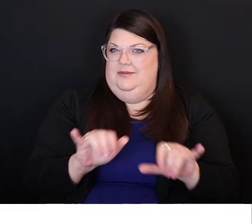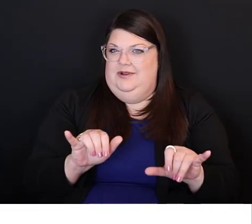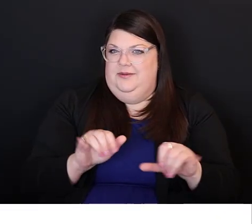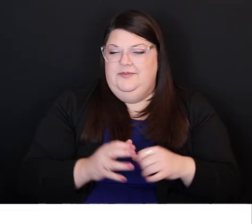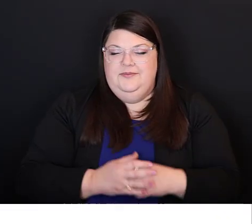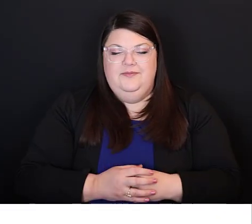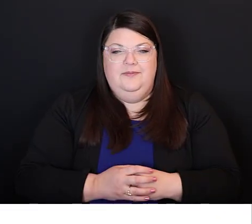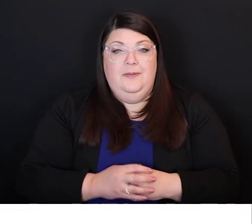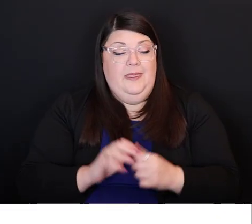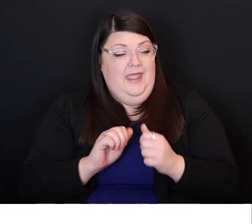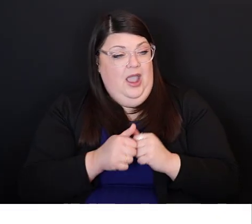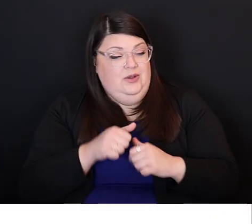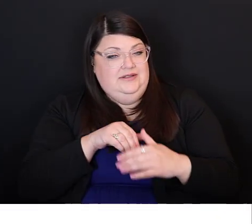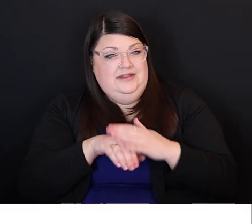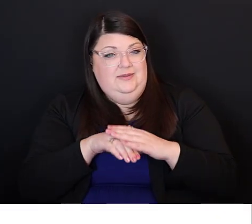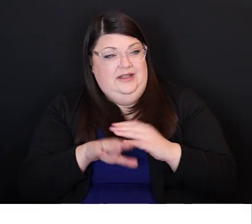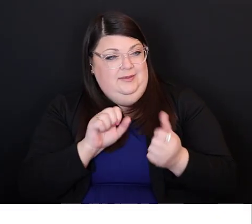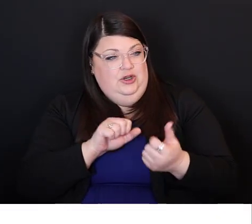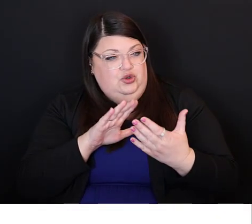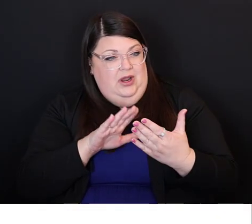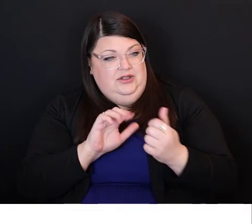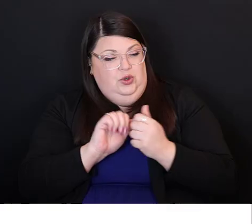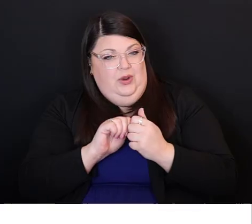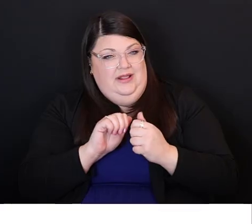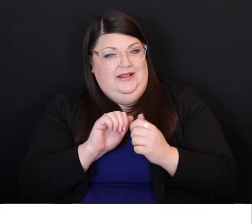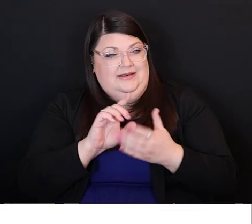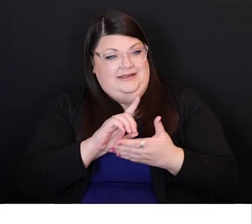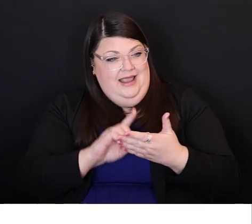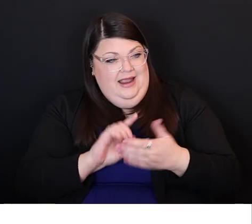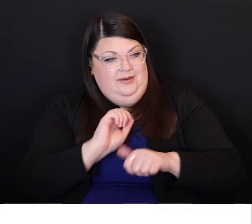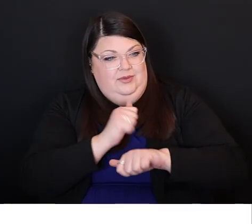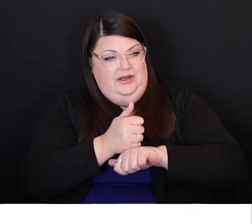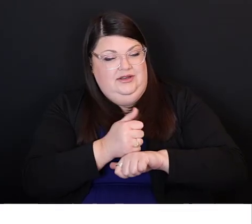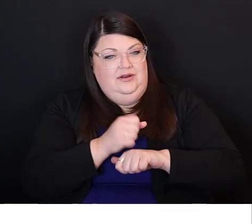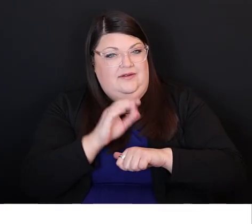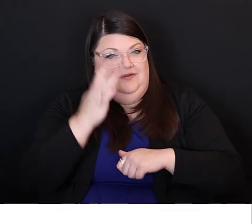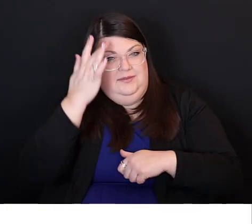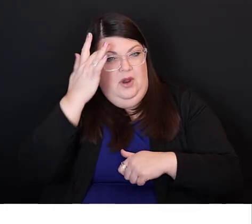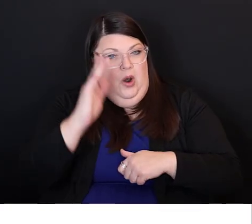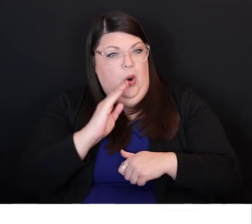How is accessibility being addressed in the design and implementation of smart home technology?